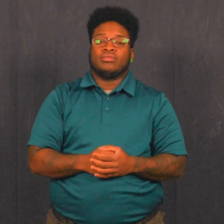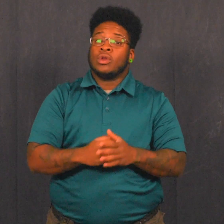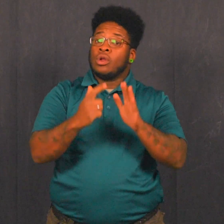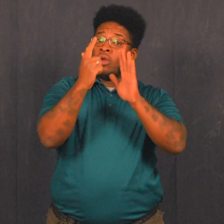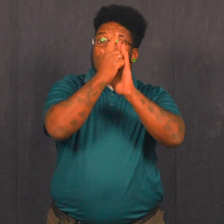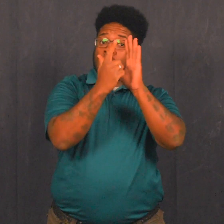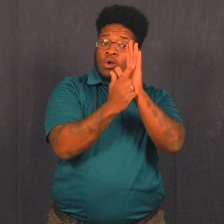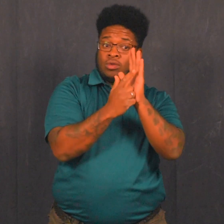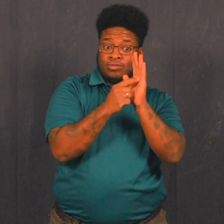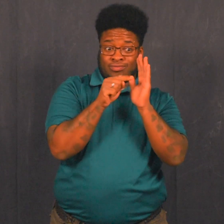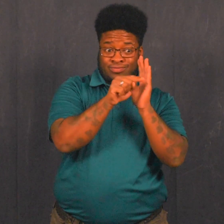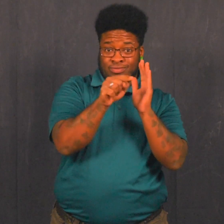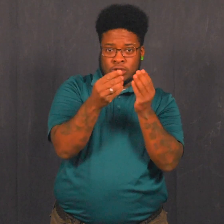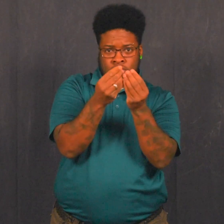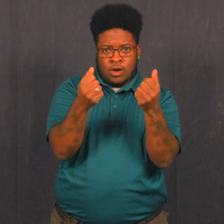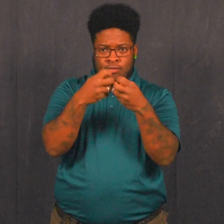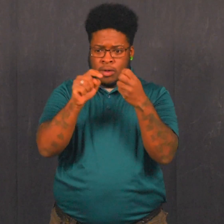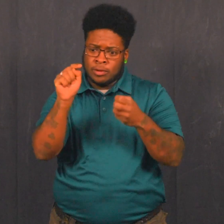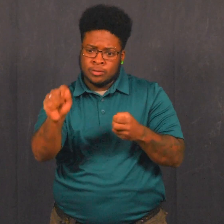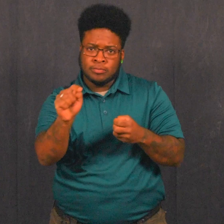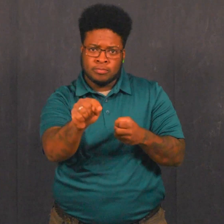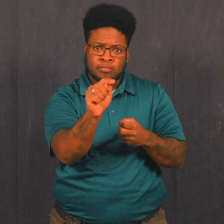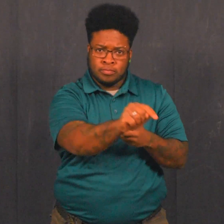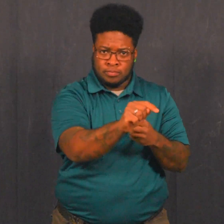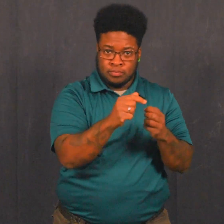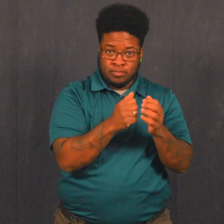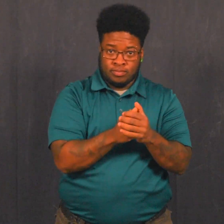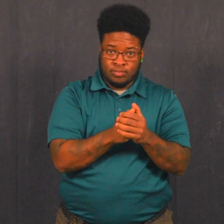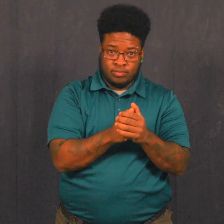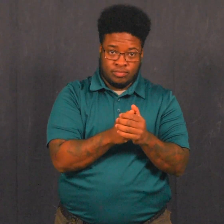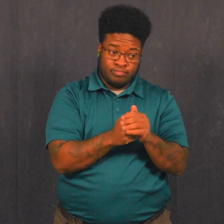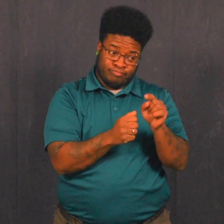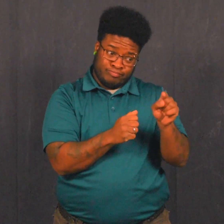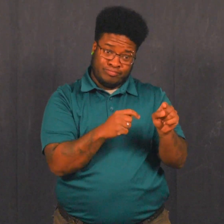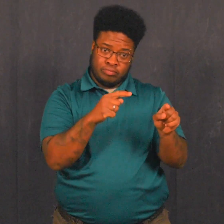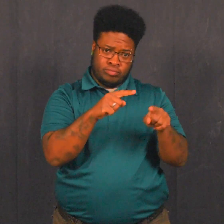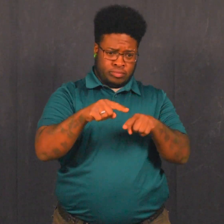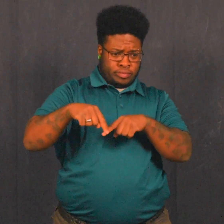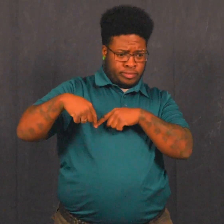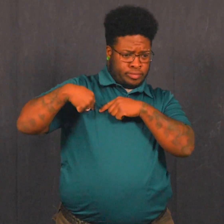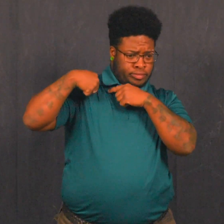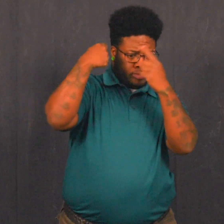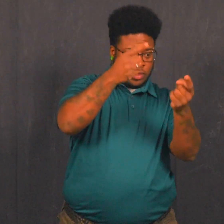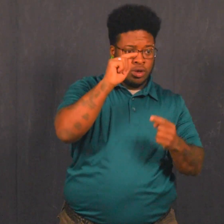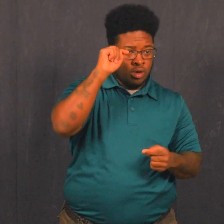The law solved several problems. Over the years if the governor’s office got busy